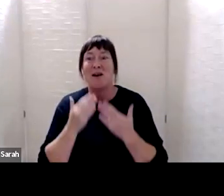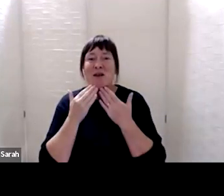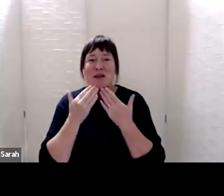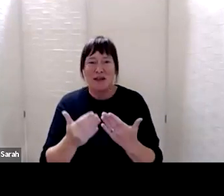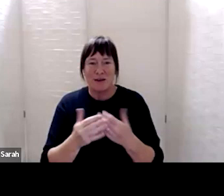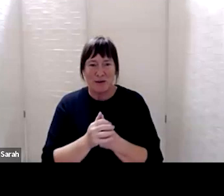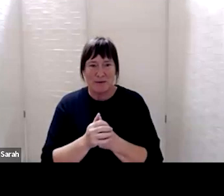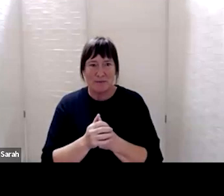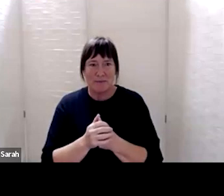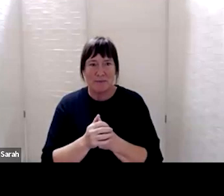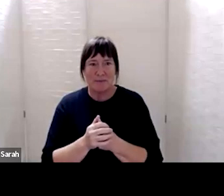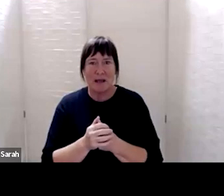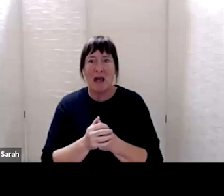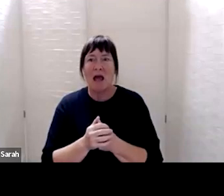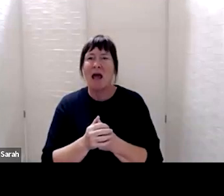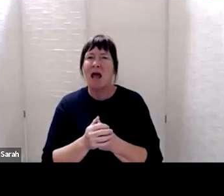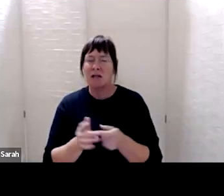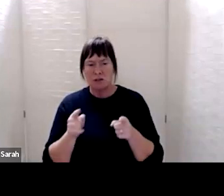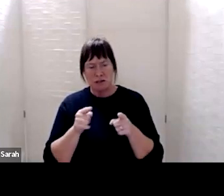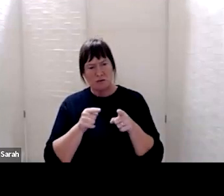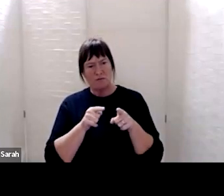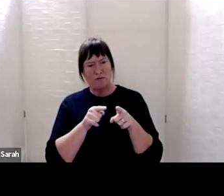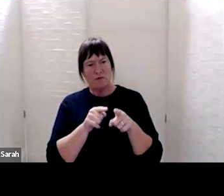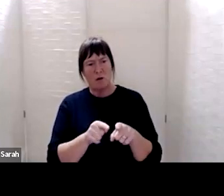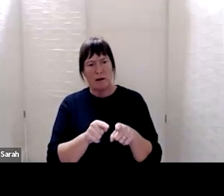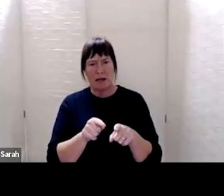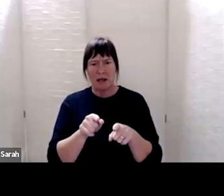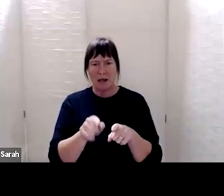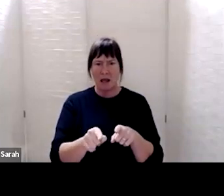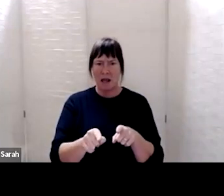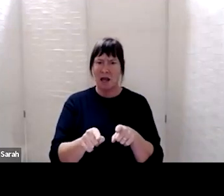Yeah just following on the theme from the chat as well and a lot of,